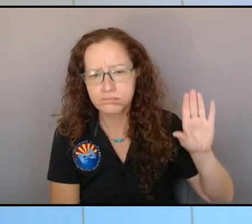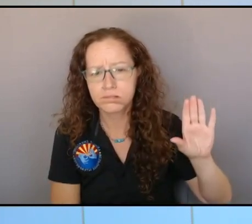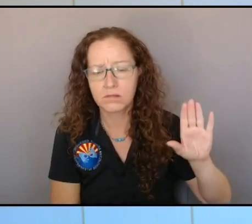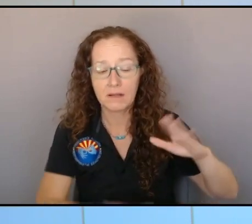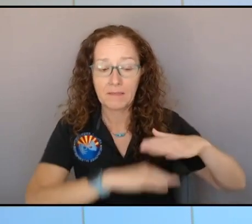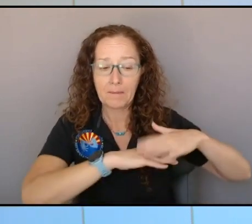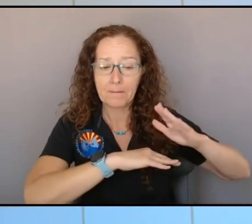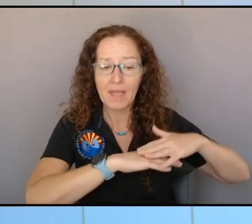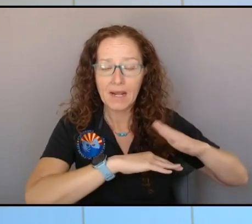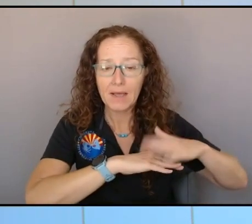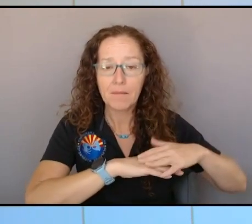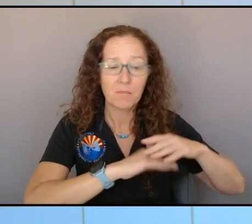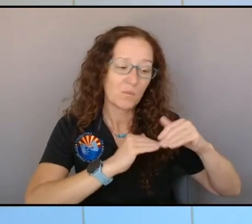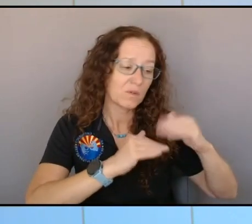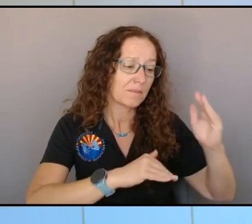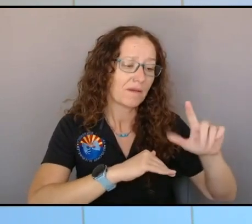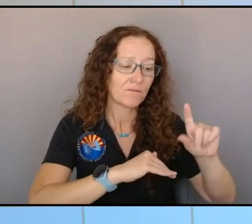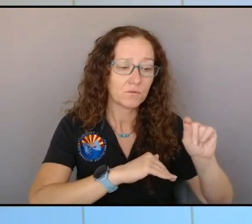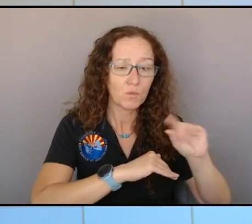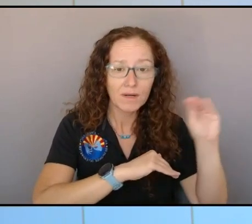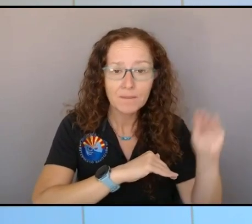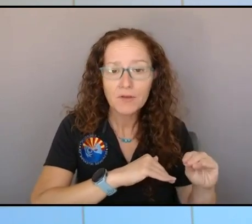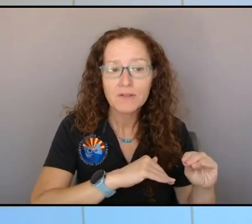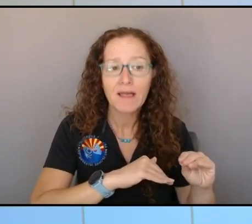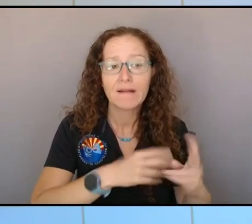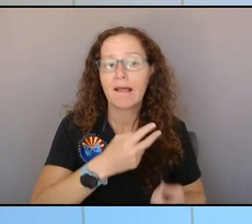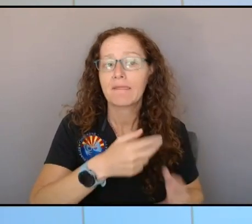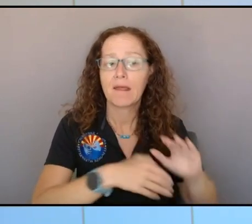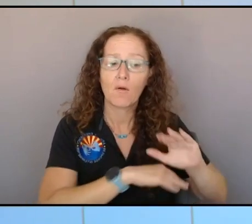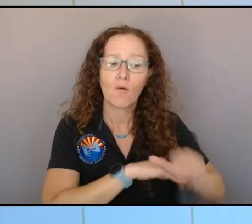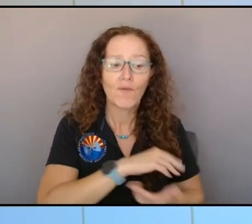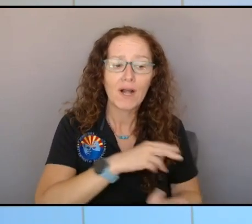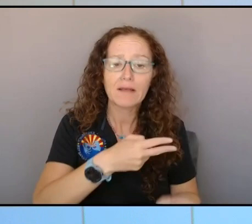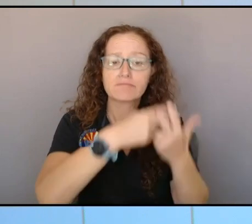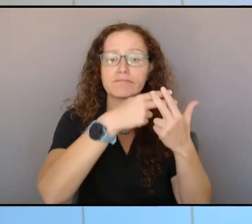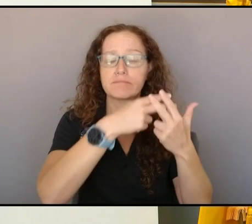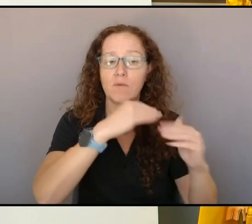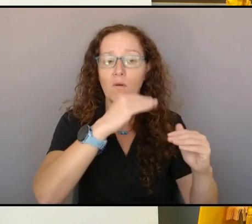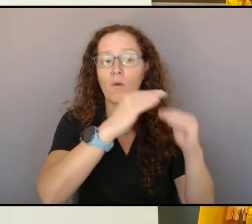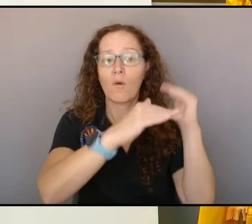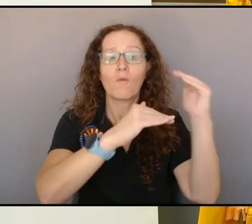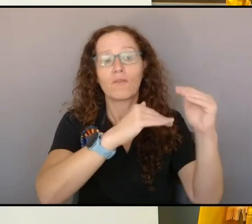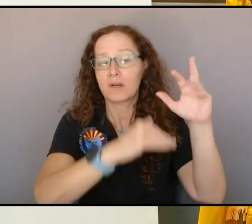we were recovering back over 90%. And then late in the month,